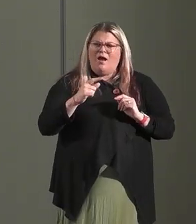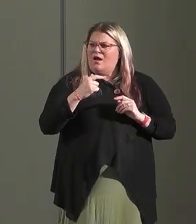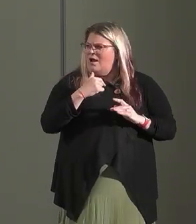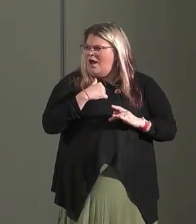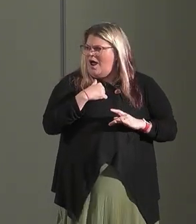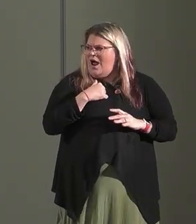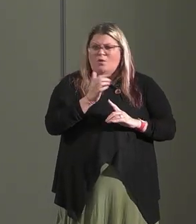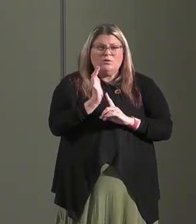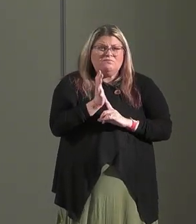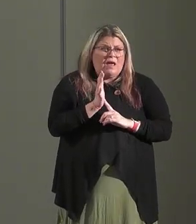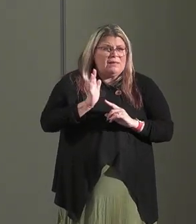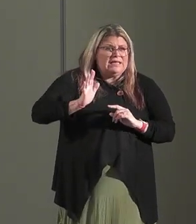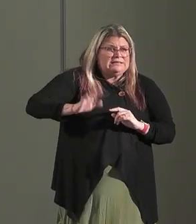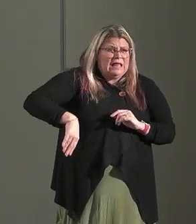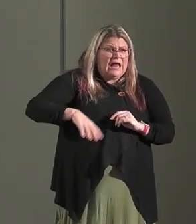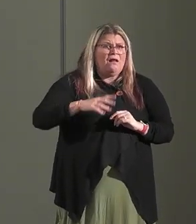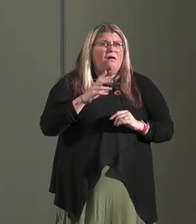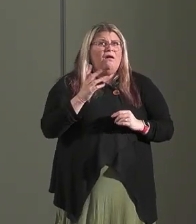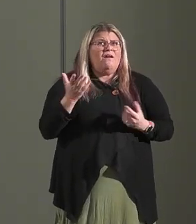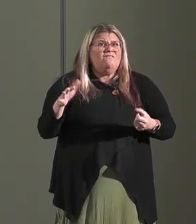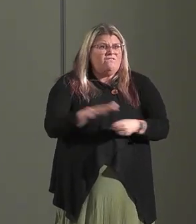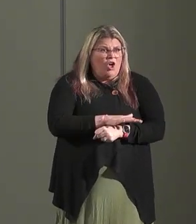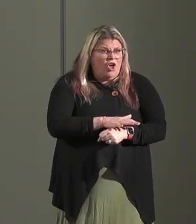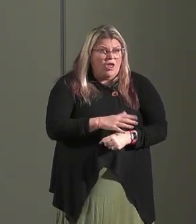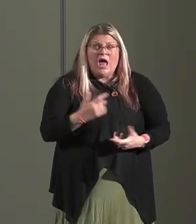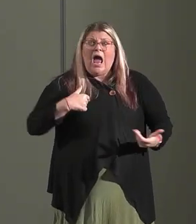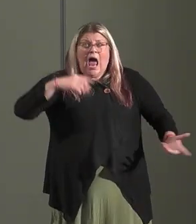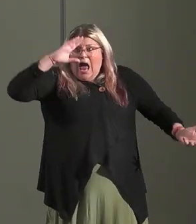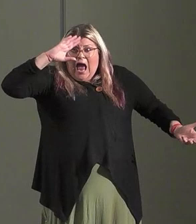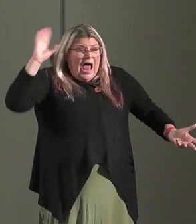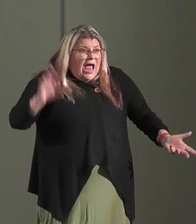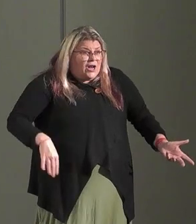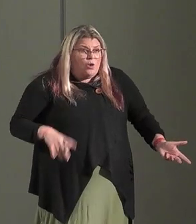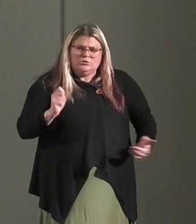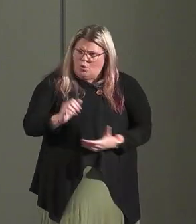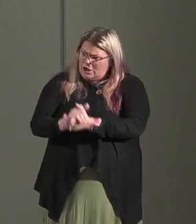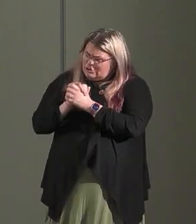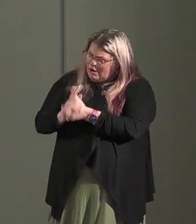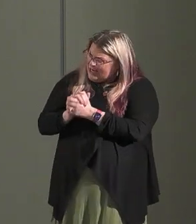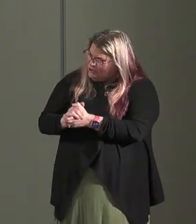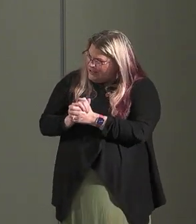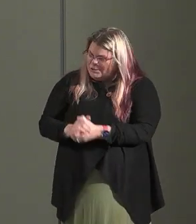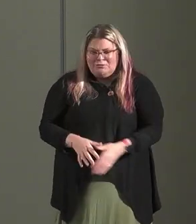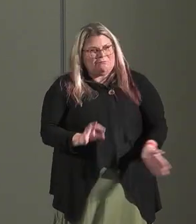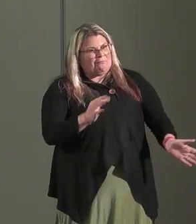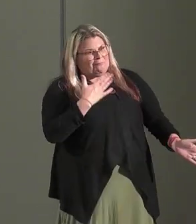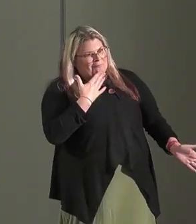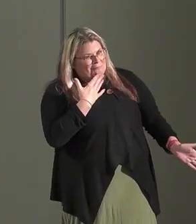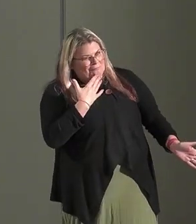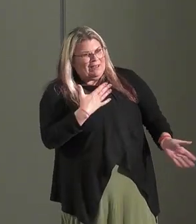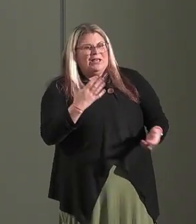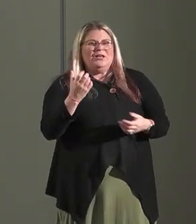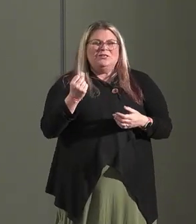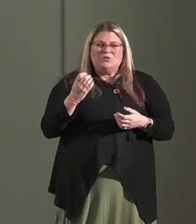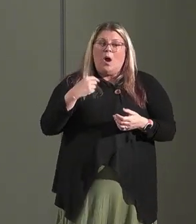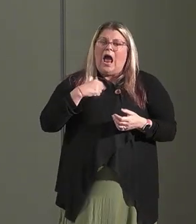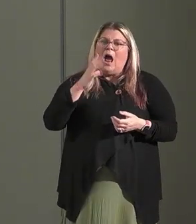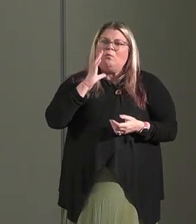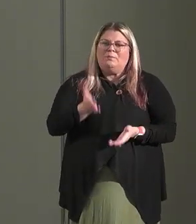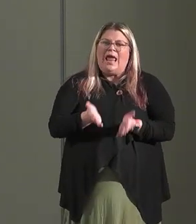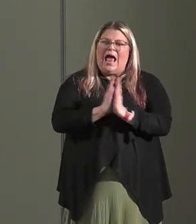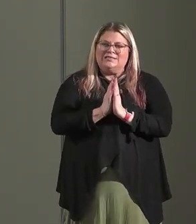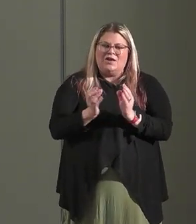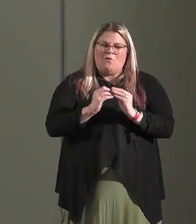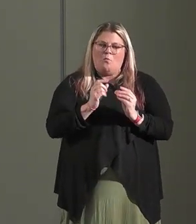late and it was full. Congratulations I will ask for more information later.